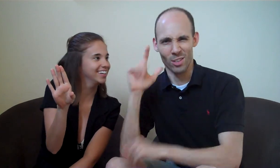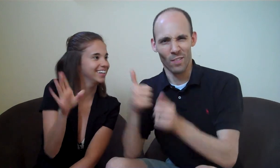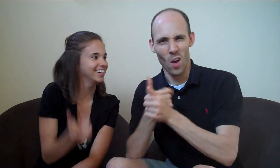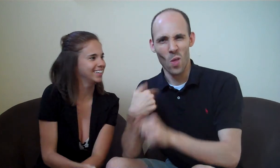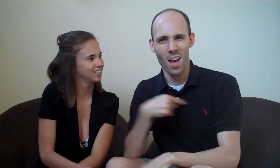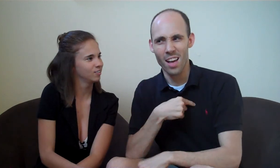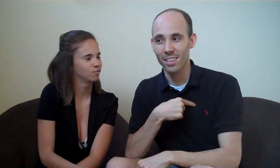Why should you follow us?